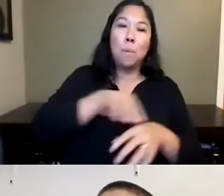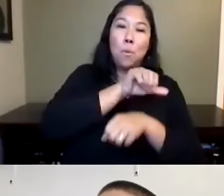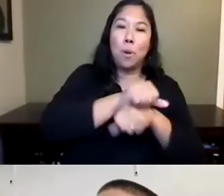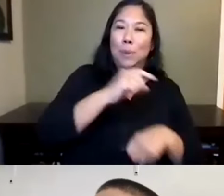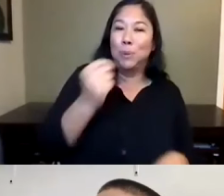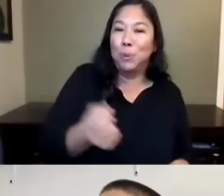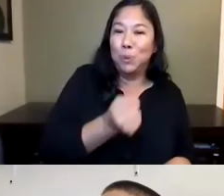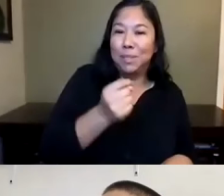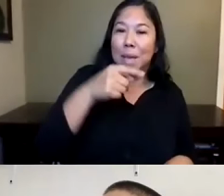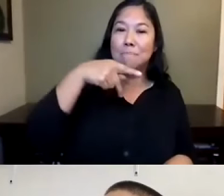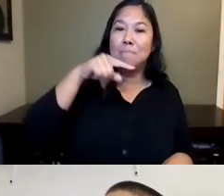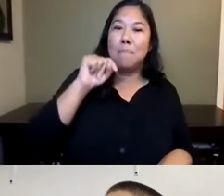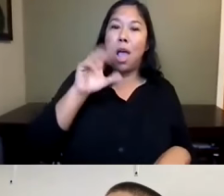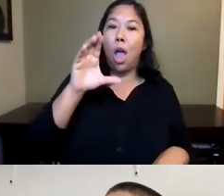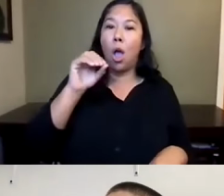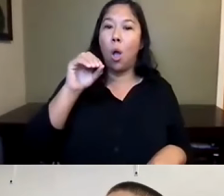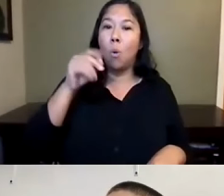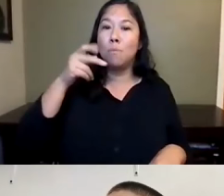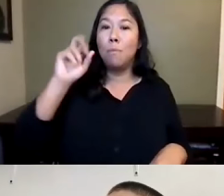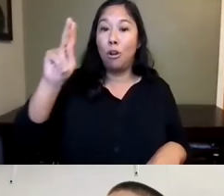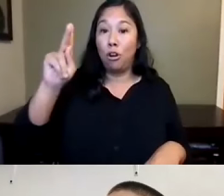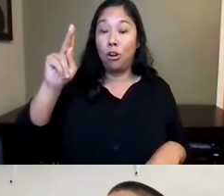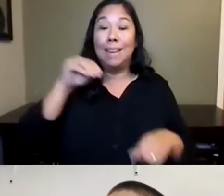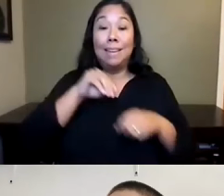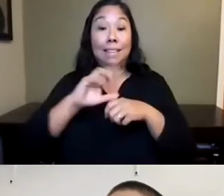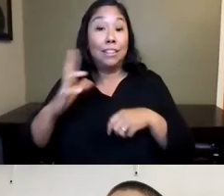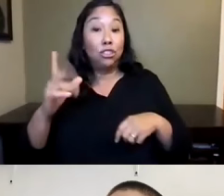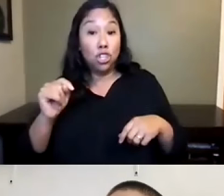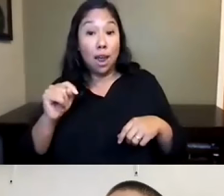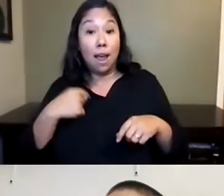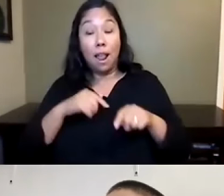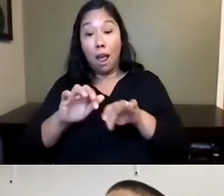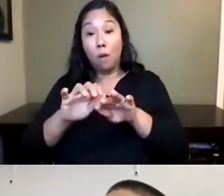In the chat I wrote, that